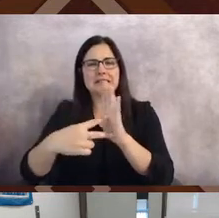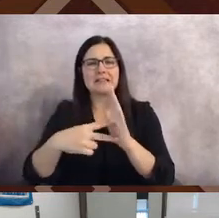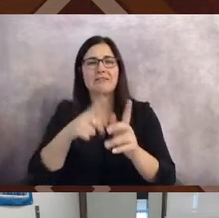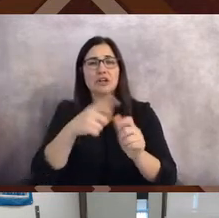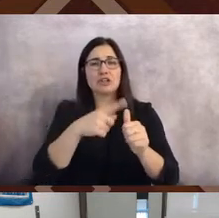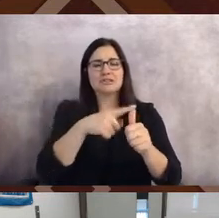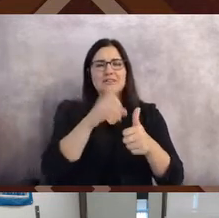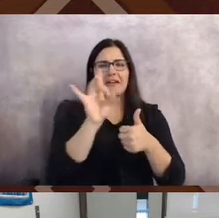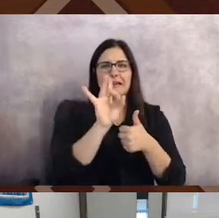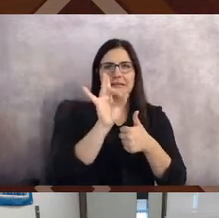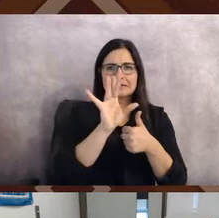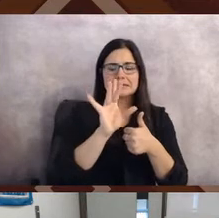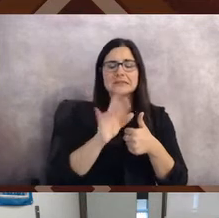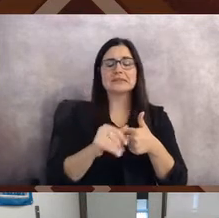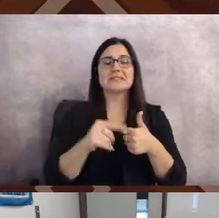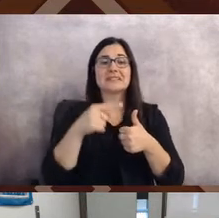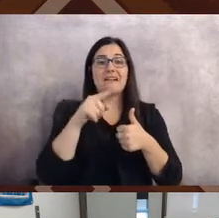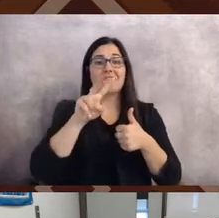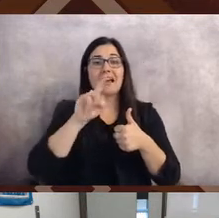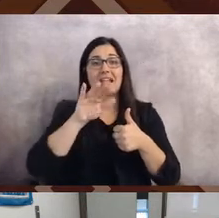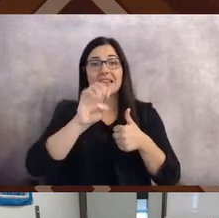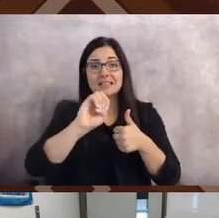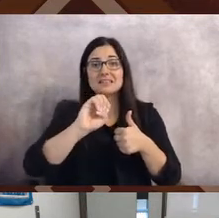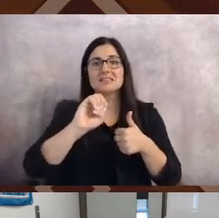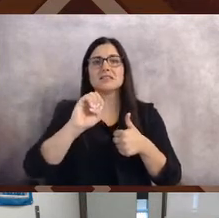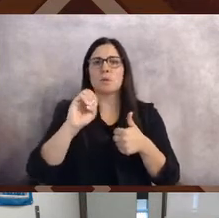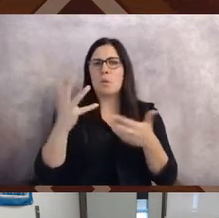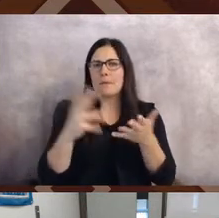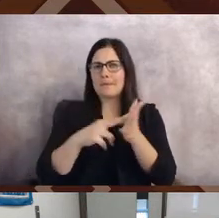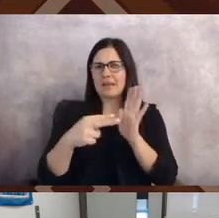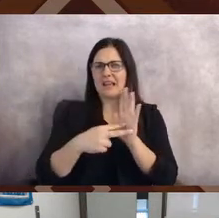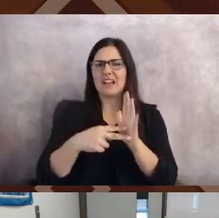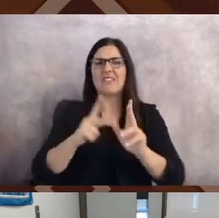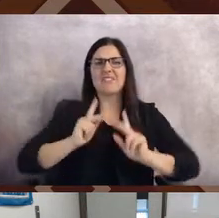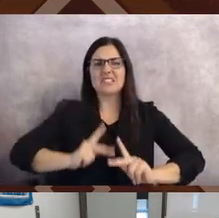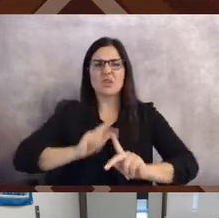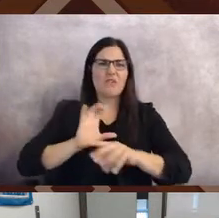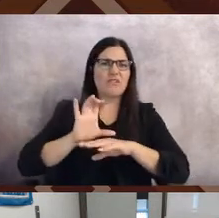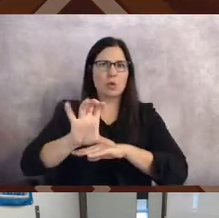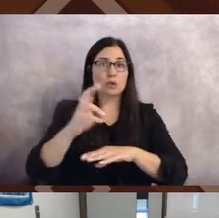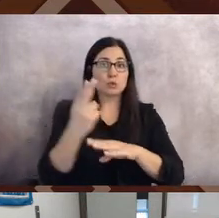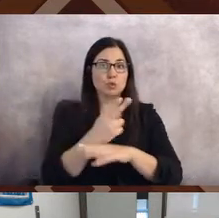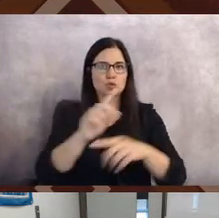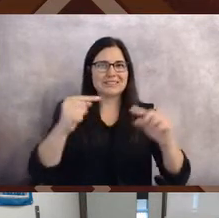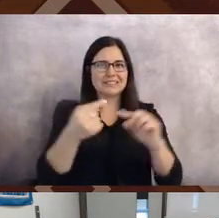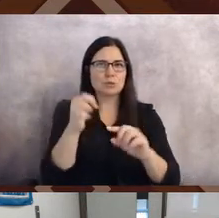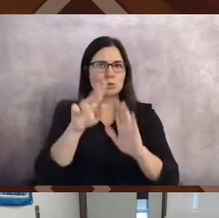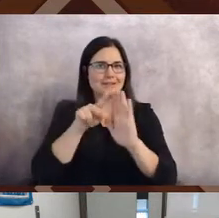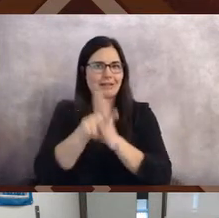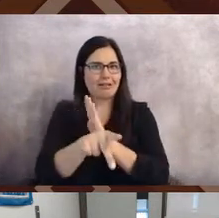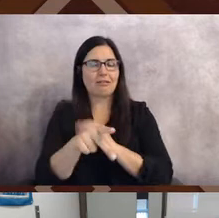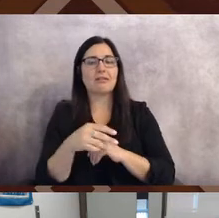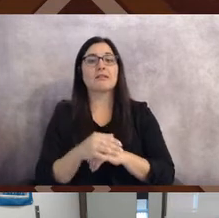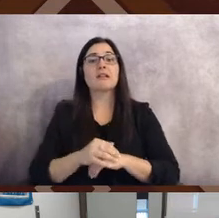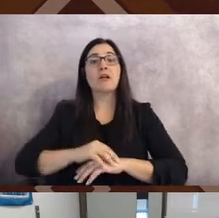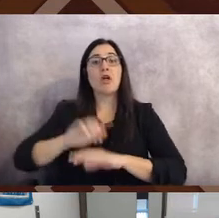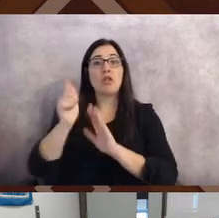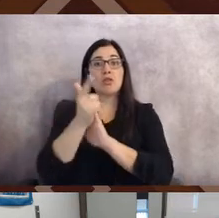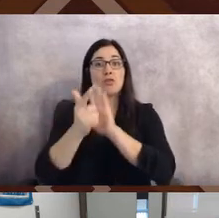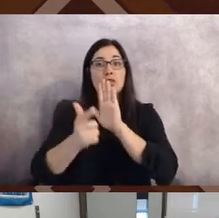butso violence is the physical force used to injure or kill in the law. This could be labeled an assault with a threat to do physical harm.